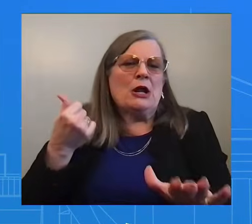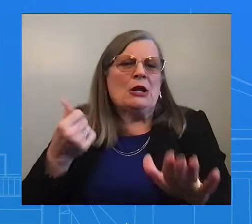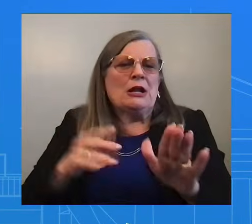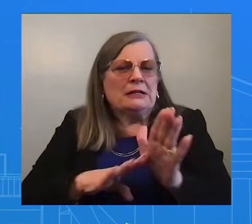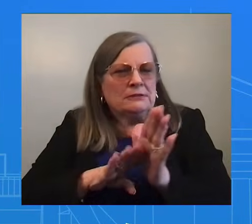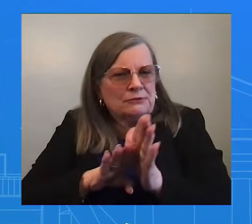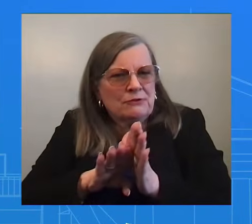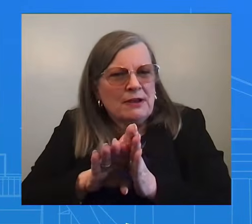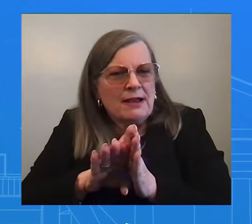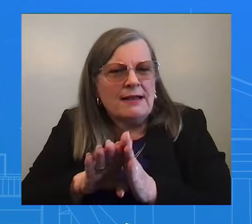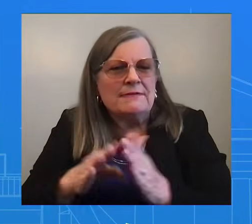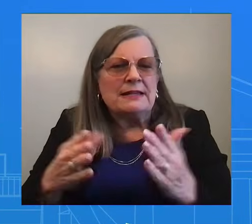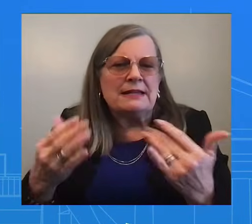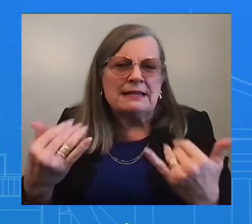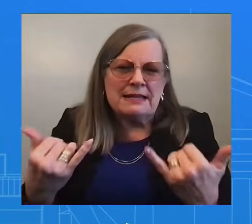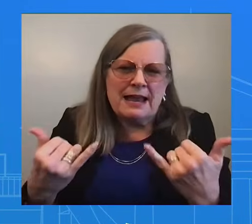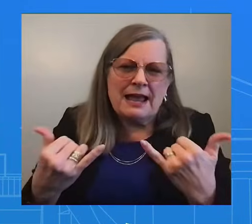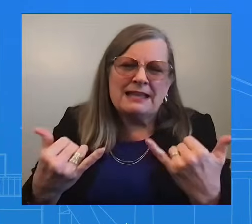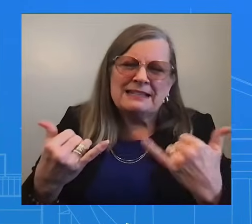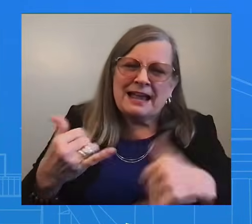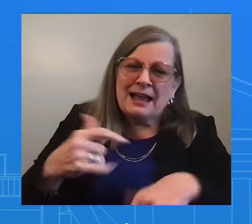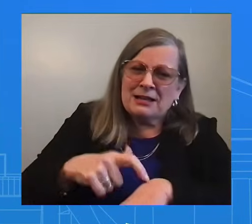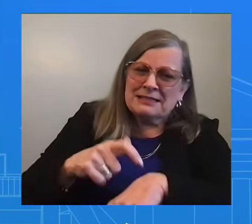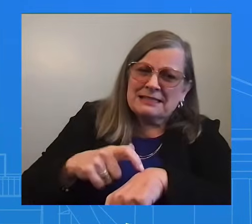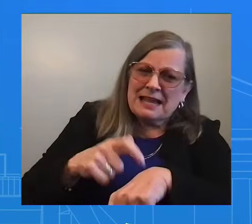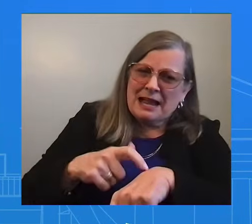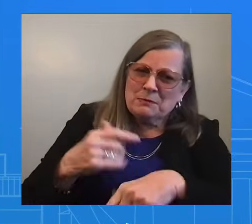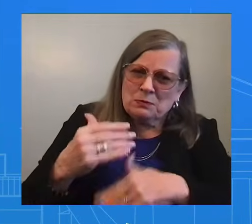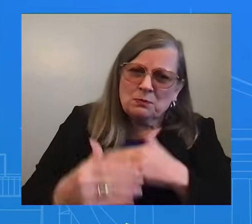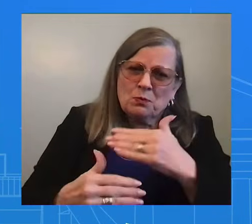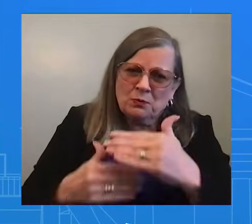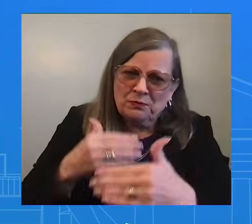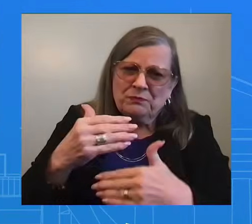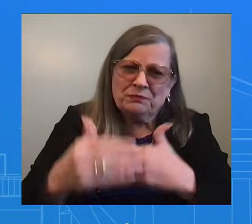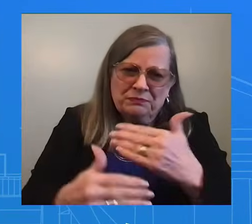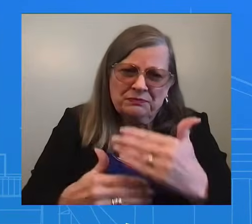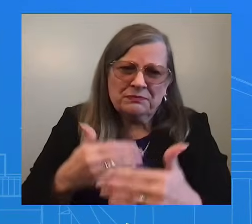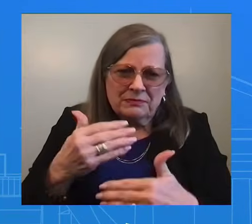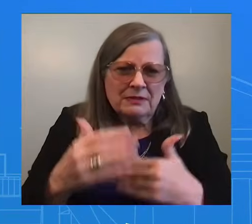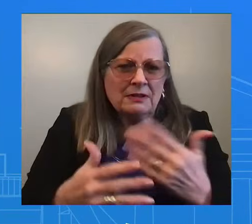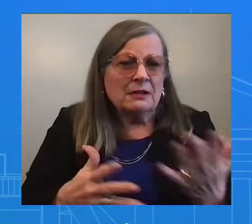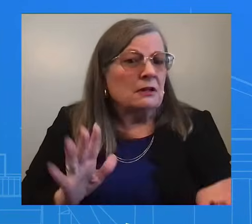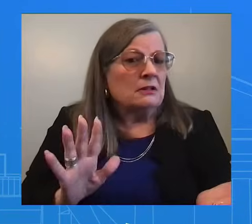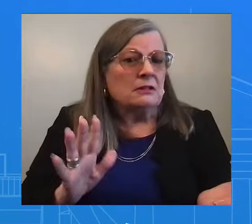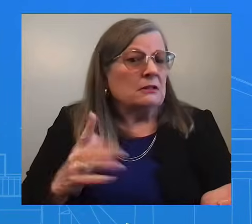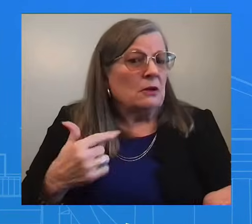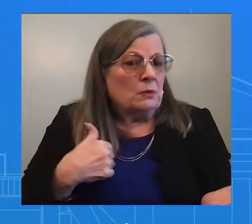It's going to take some time. What we can do is what the President did yesterday, right? He went to Milwaukee, Wisconsin; talked to --